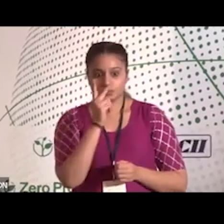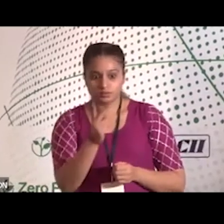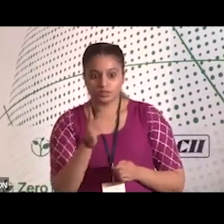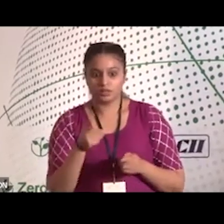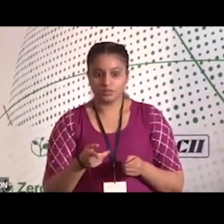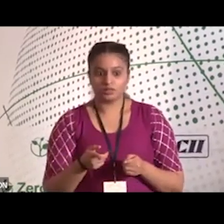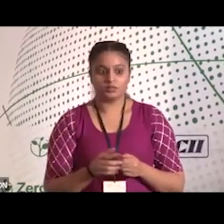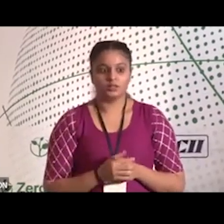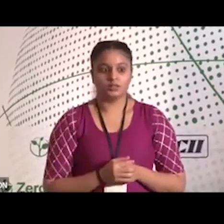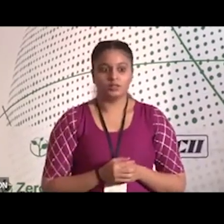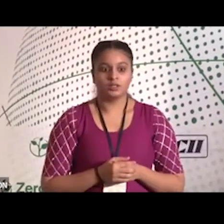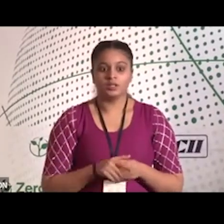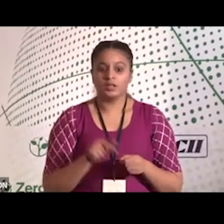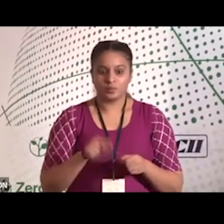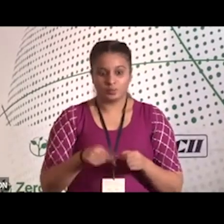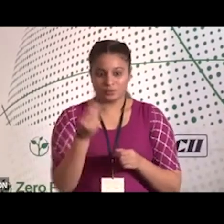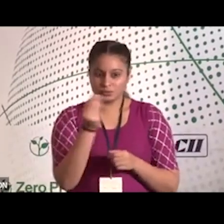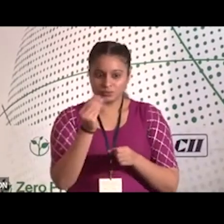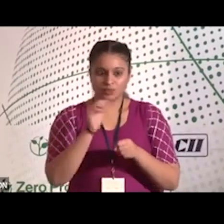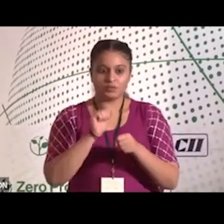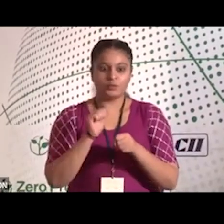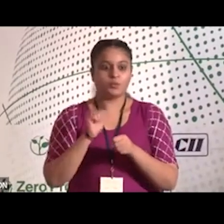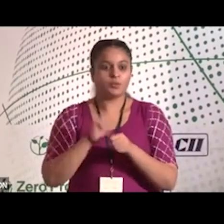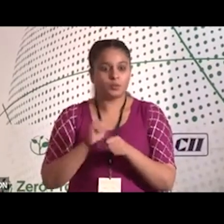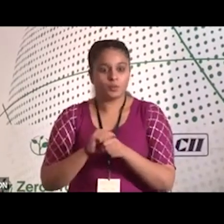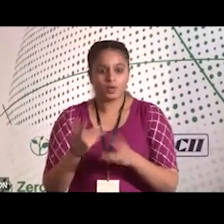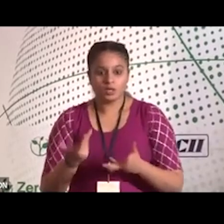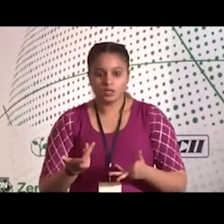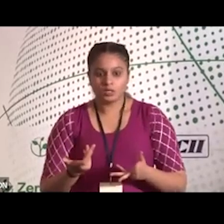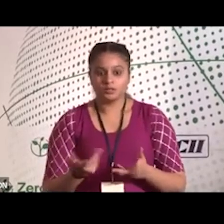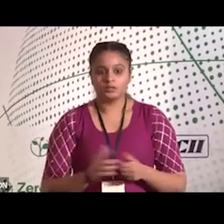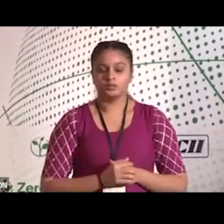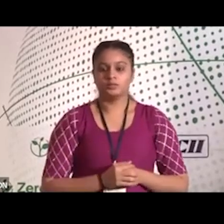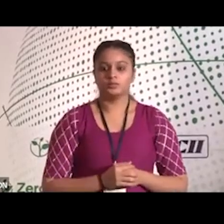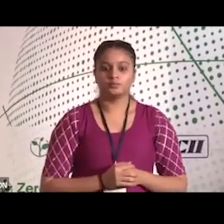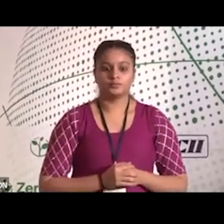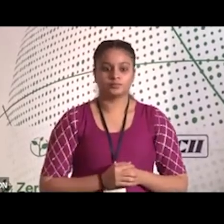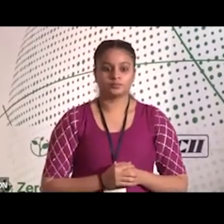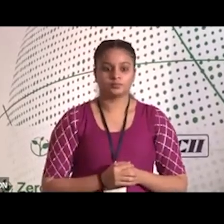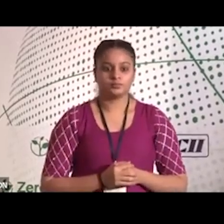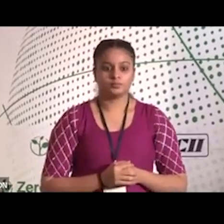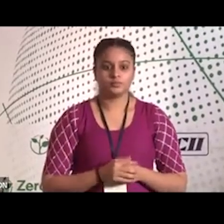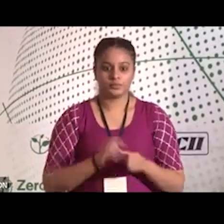we did some little work in the in my own organization during COVID.